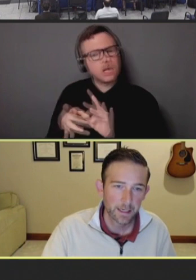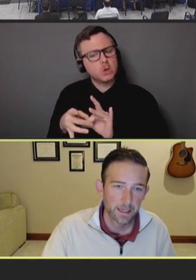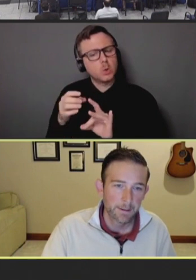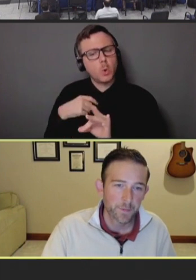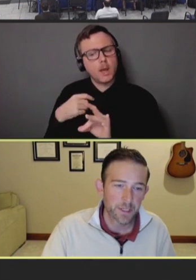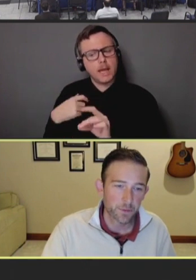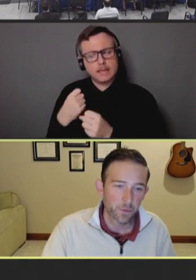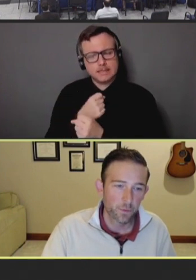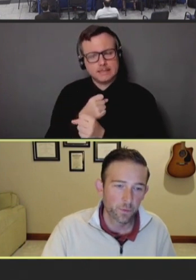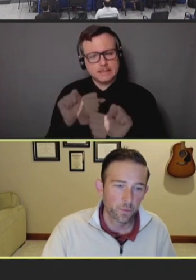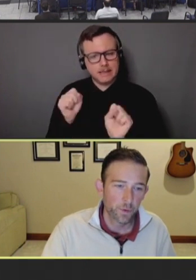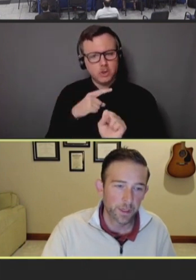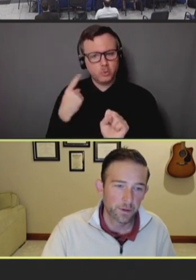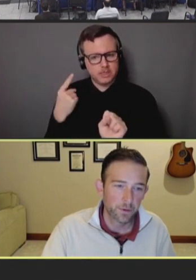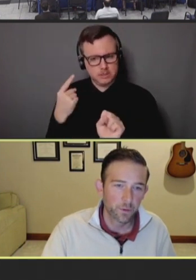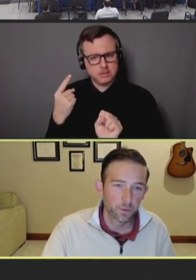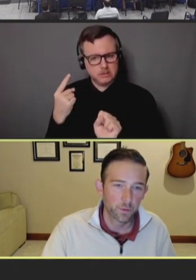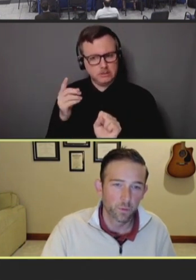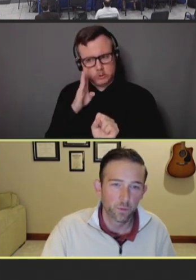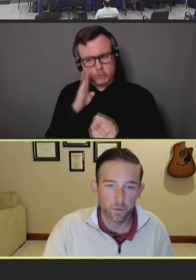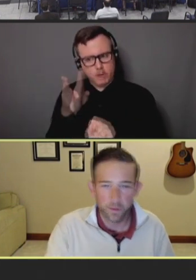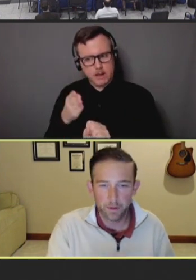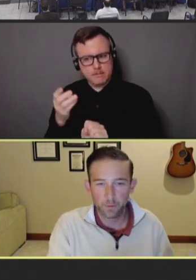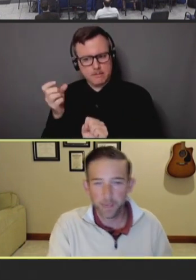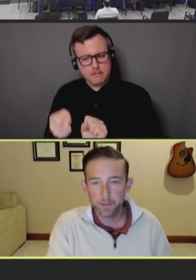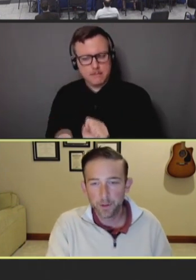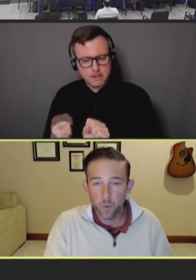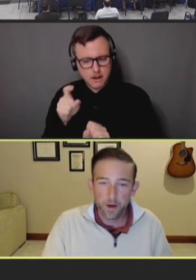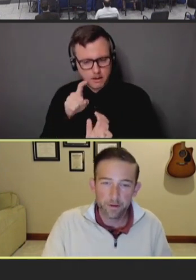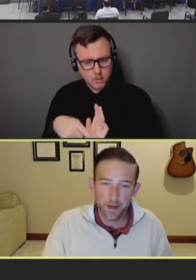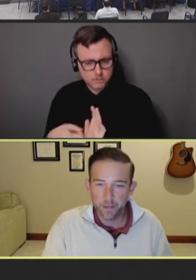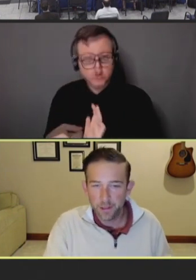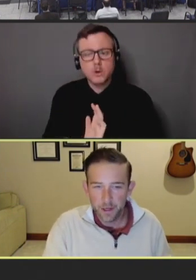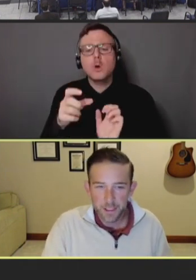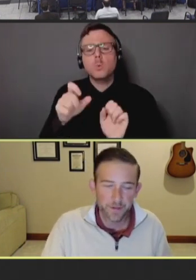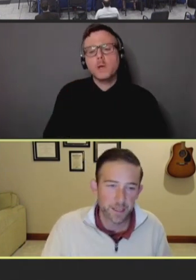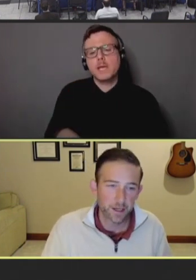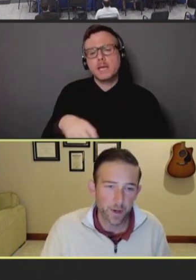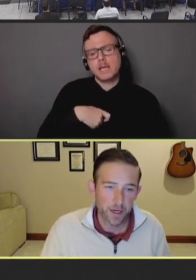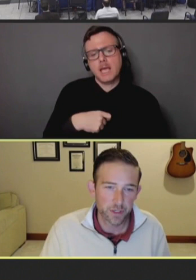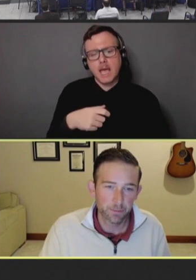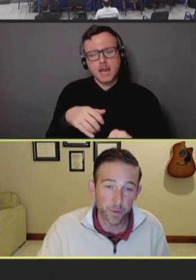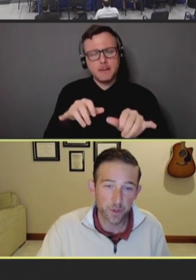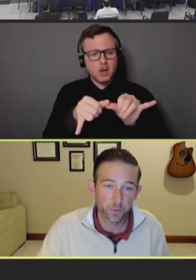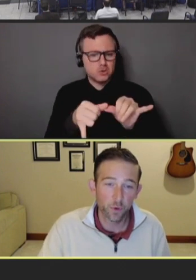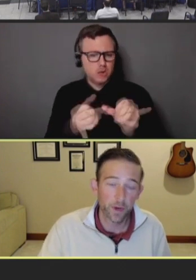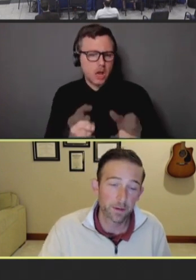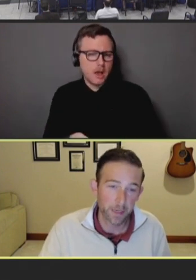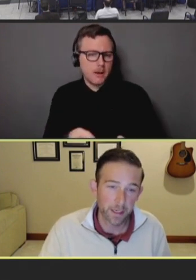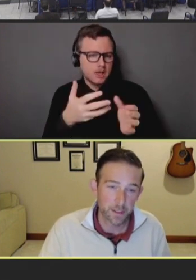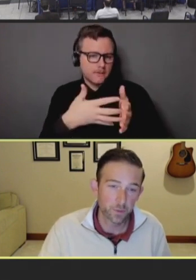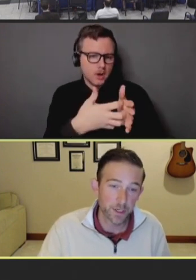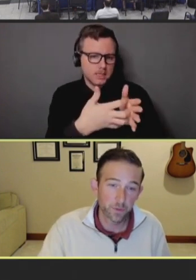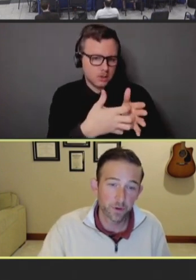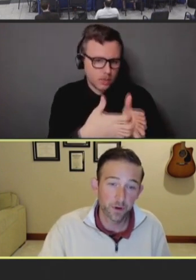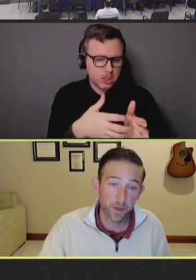And so, we will be able to quantify the loss of attenuation, but we don't know what it means.